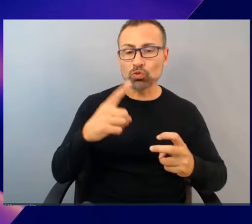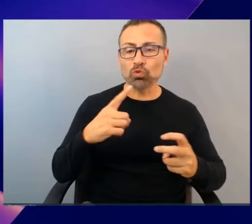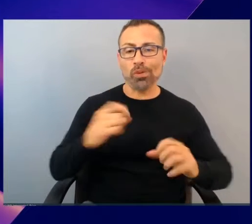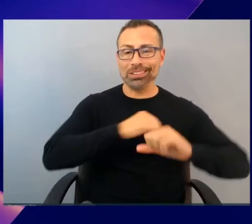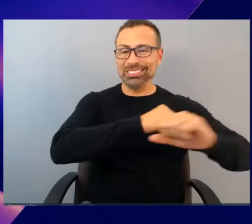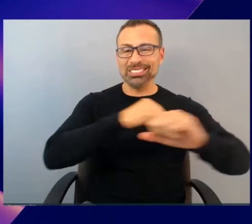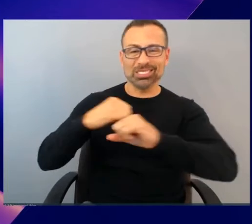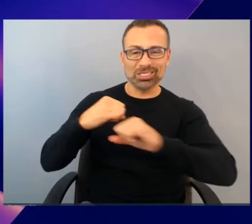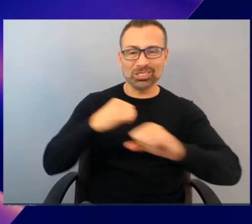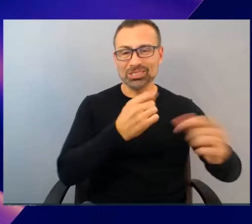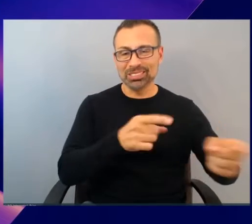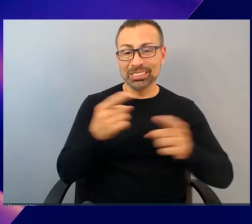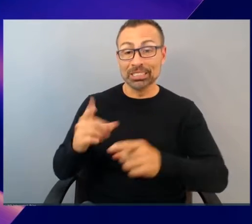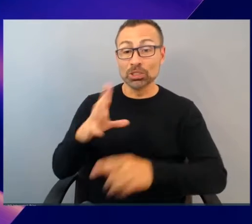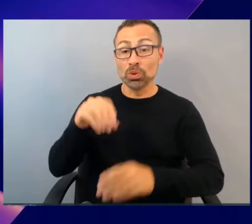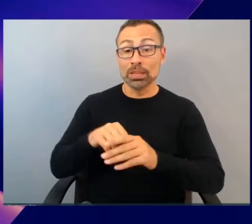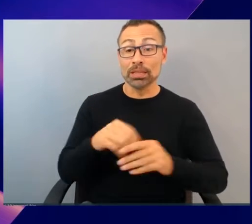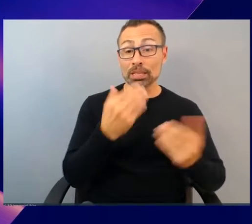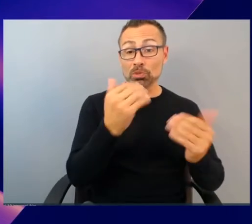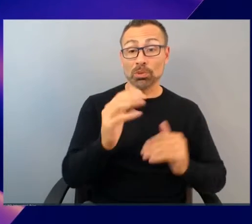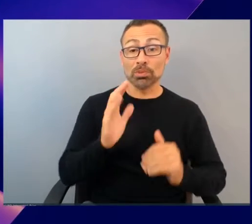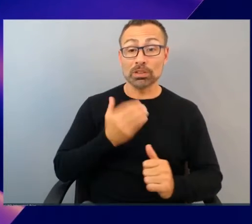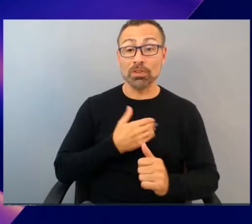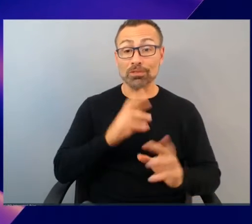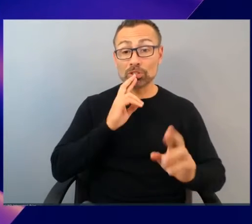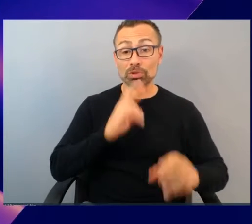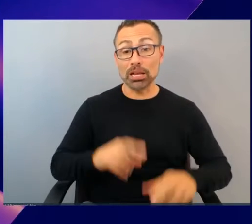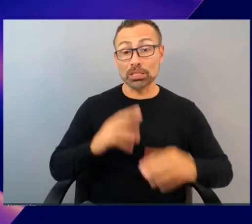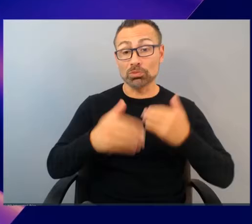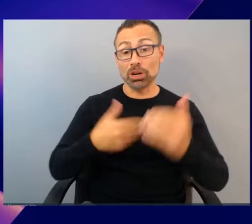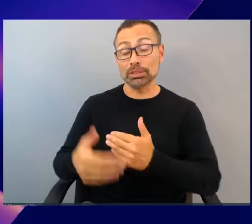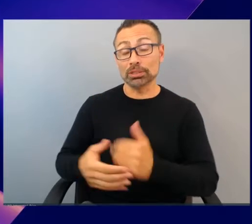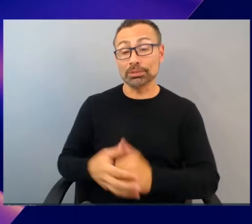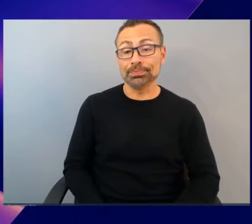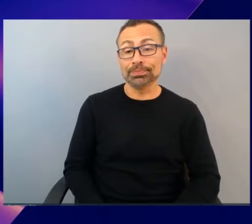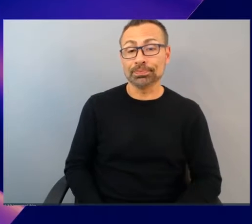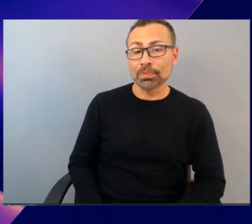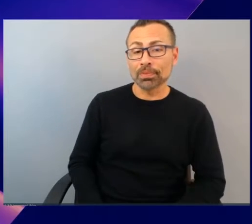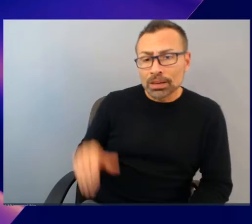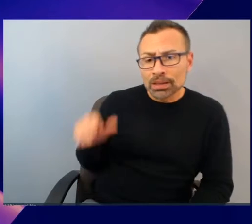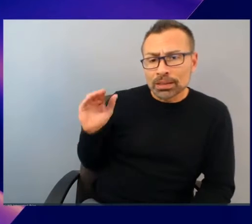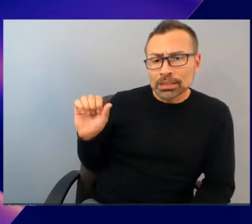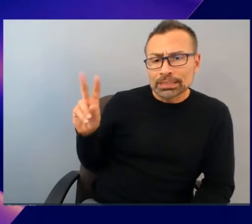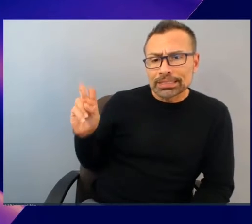of our customer incident response process. Steve, you know that security is a shared responsibility